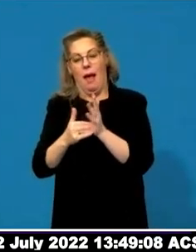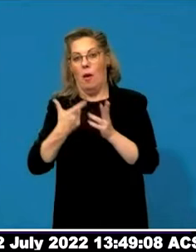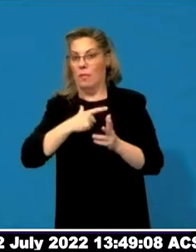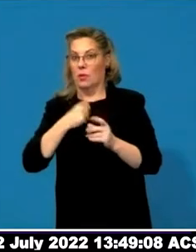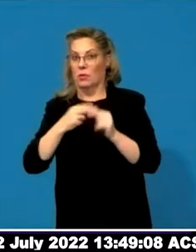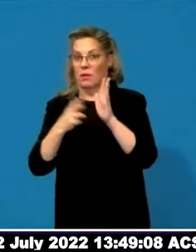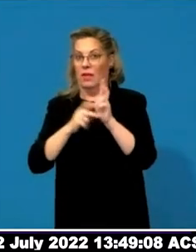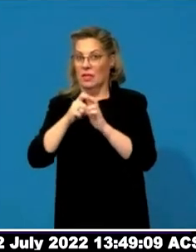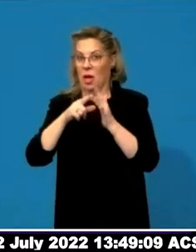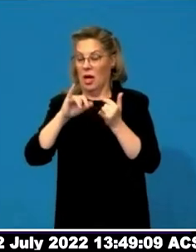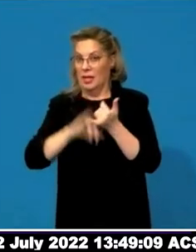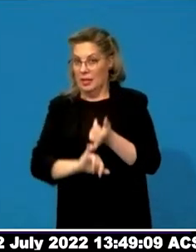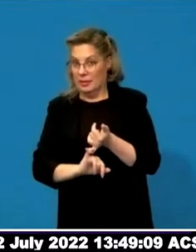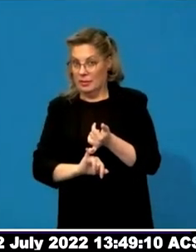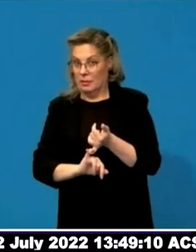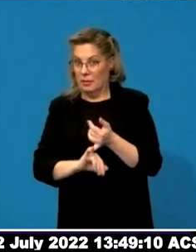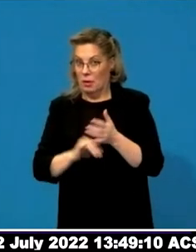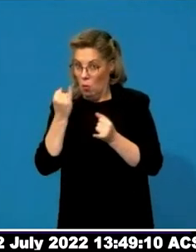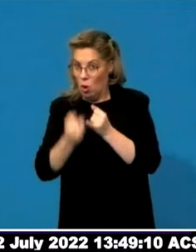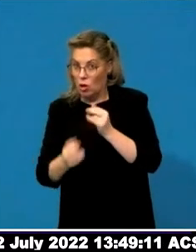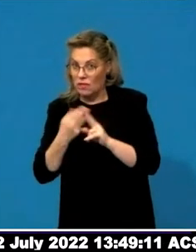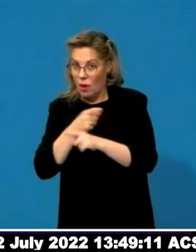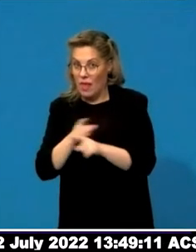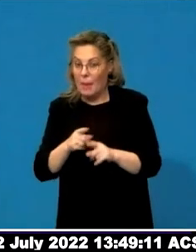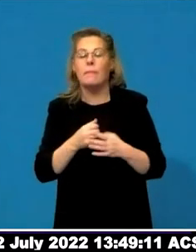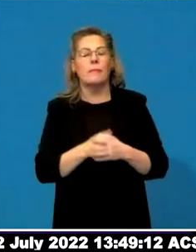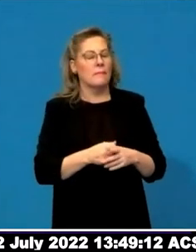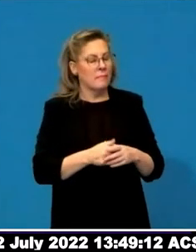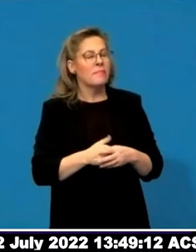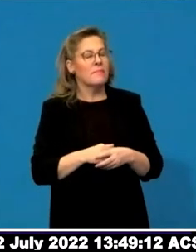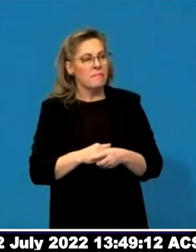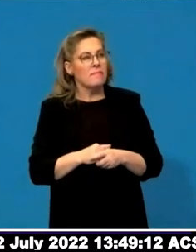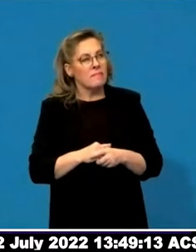So there's much more money out on the Lands than there ever was before in people's plans.